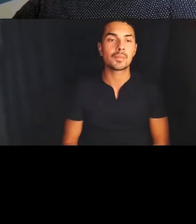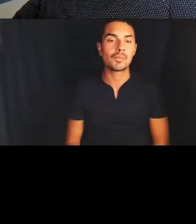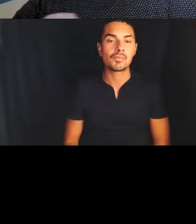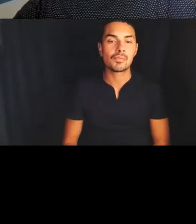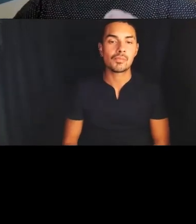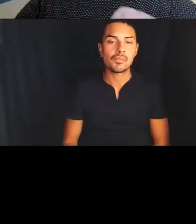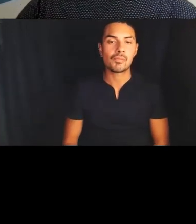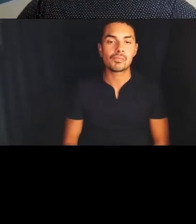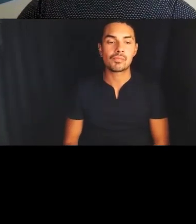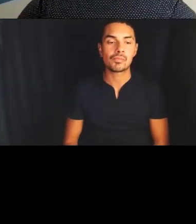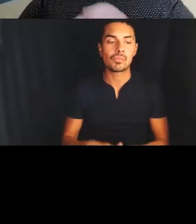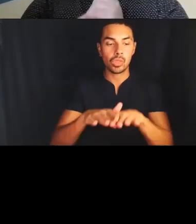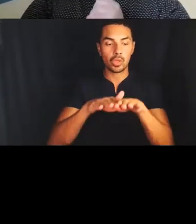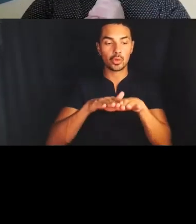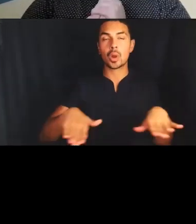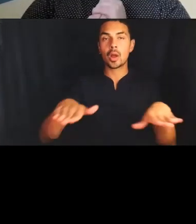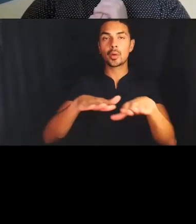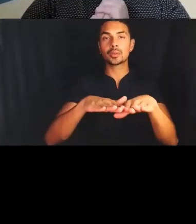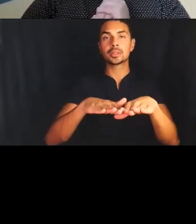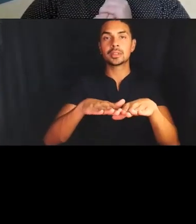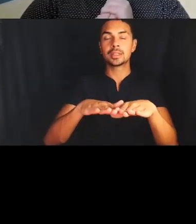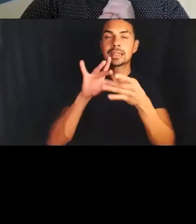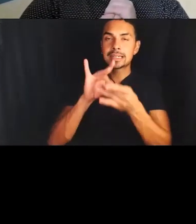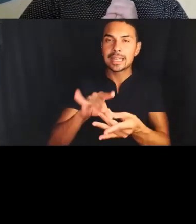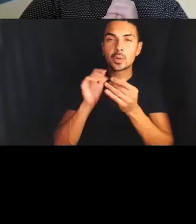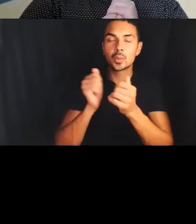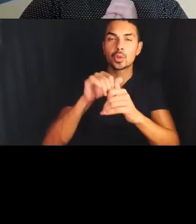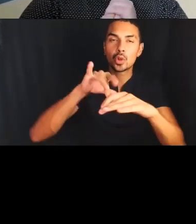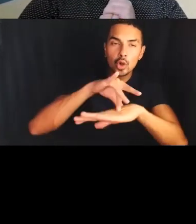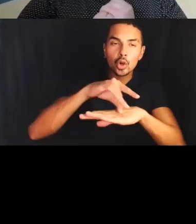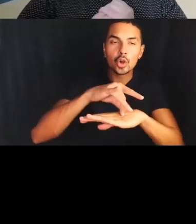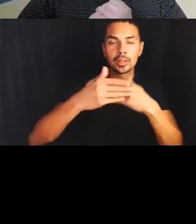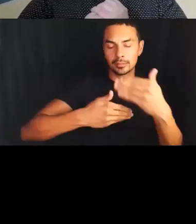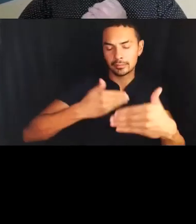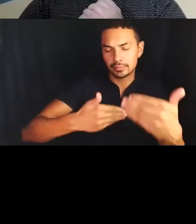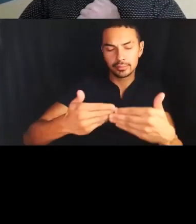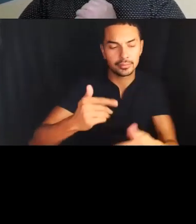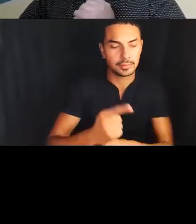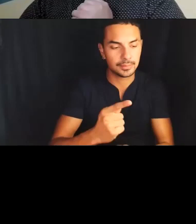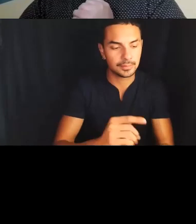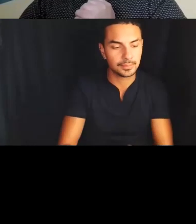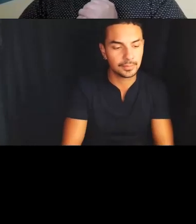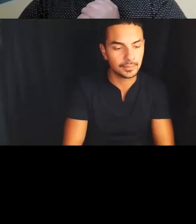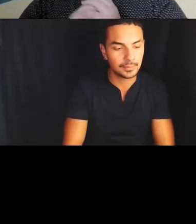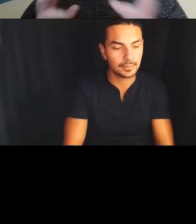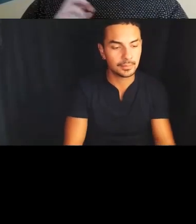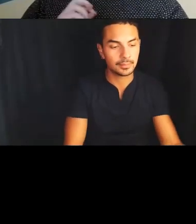connecting with the Earth and things like that. Others would go to, you know,